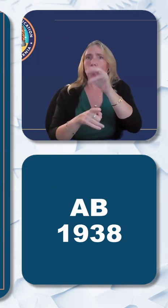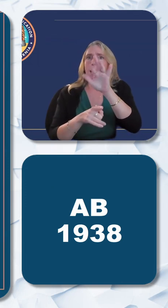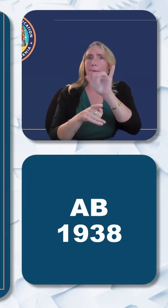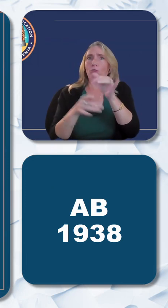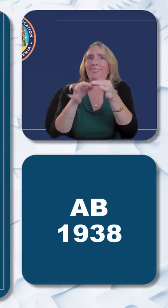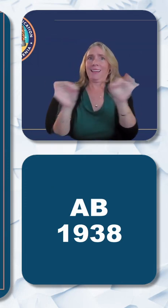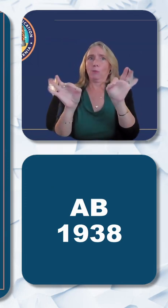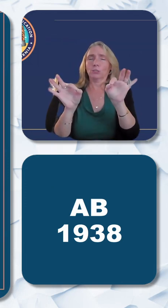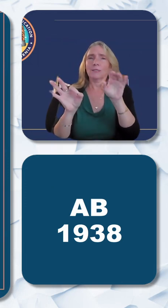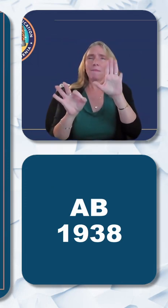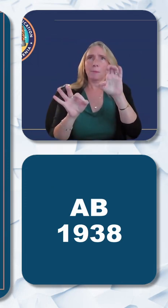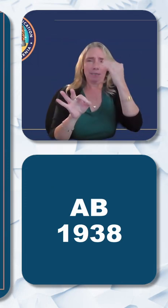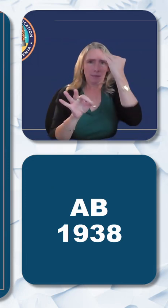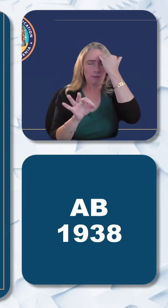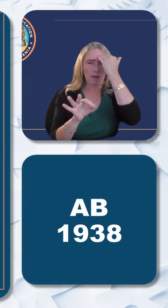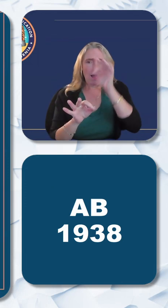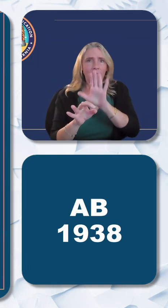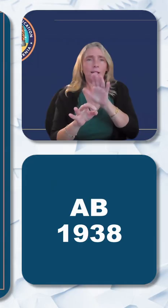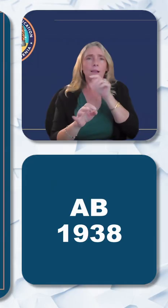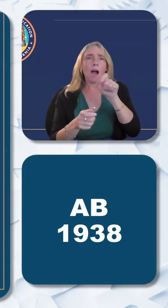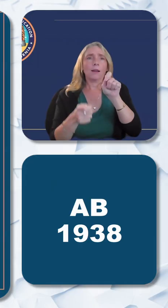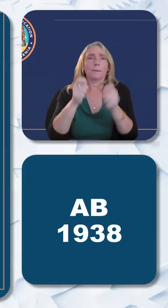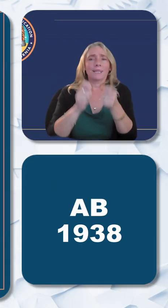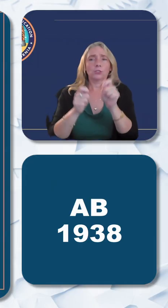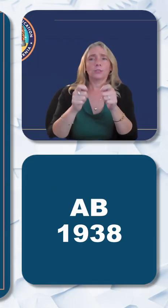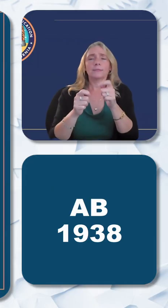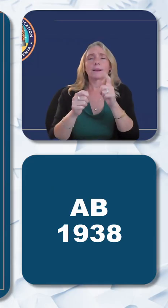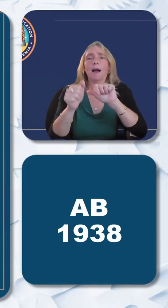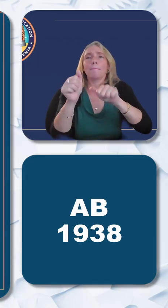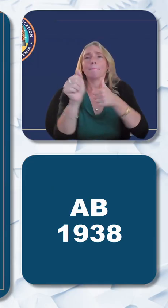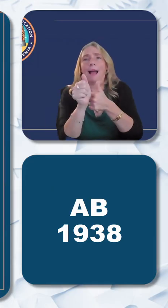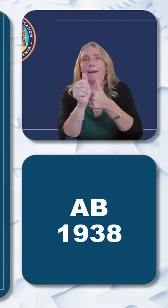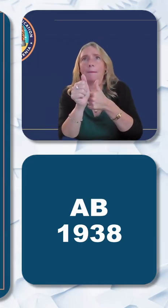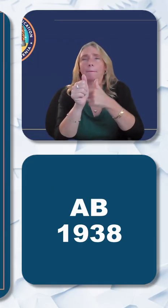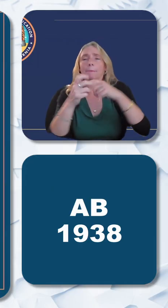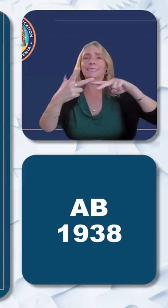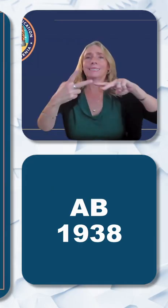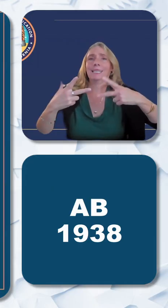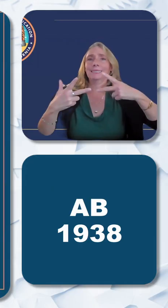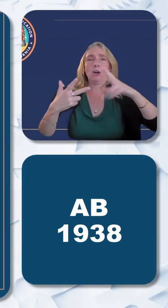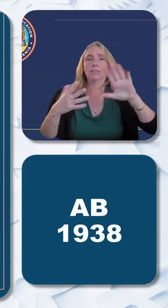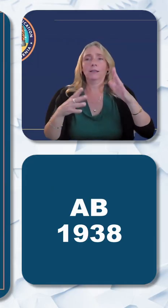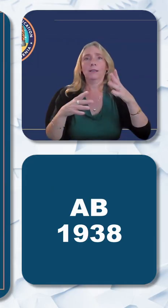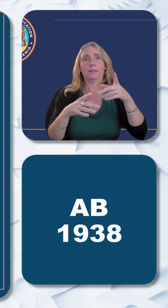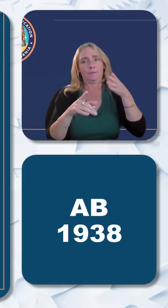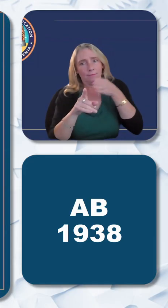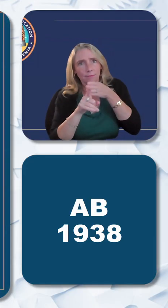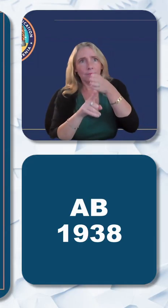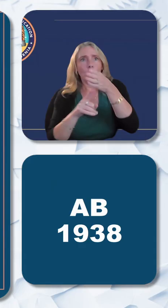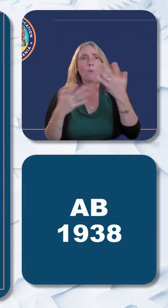we need to check that off as the primary language. We have to be aware of their primary language. We can't have a secondary